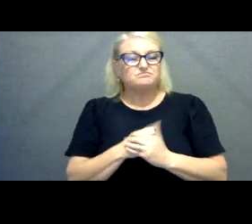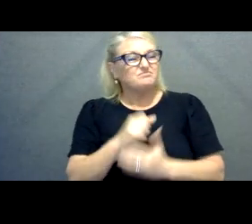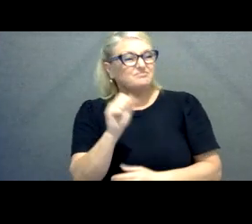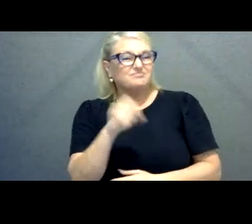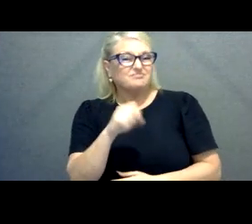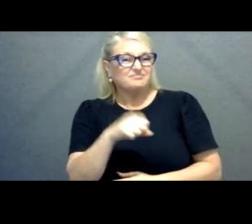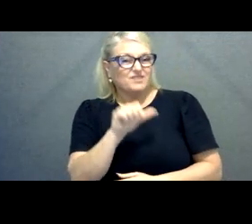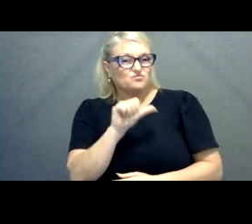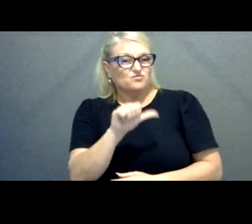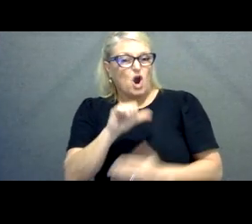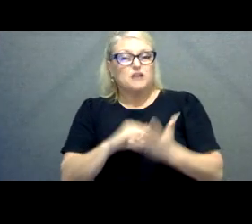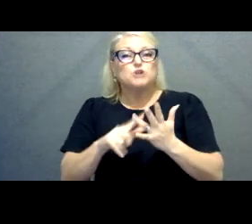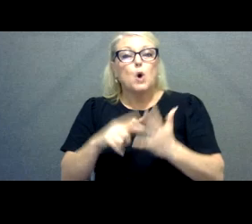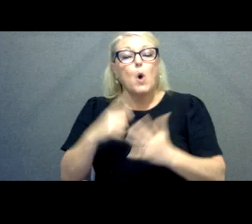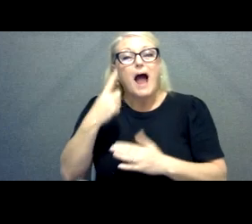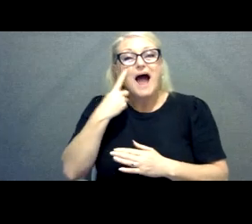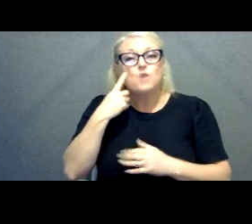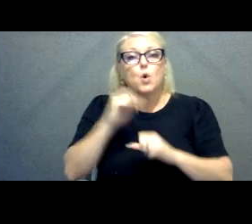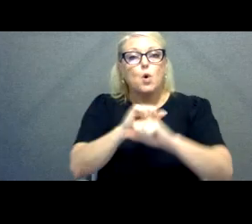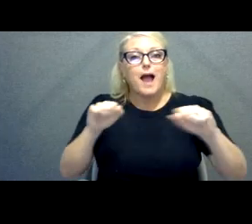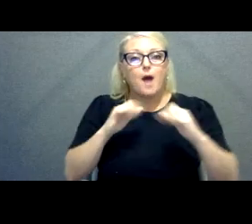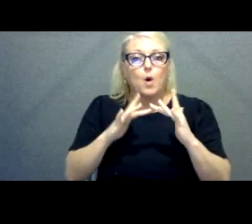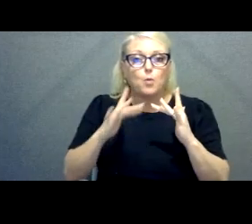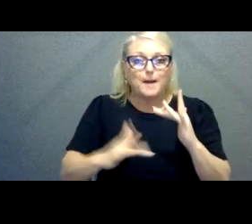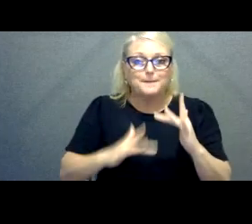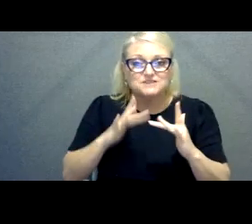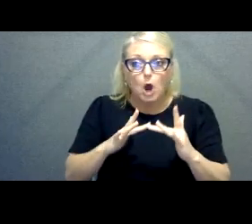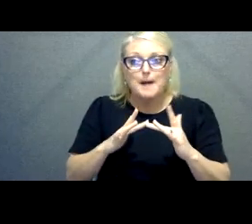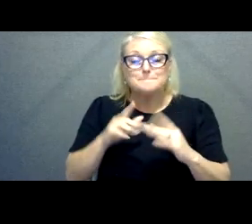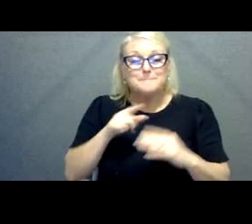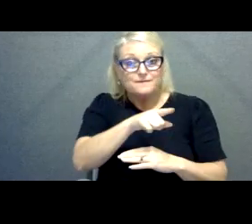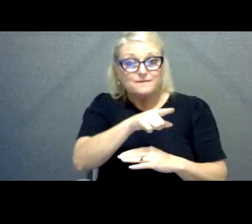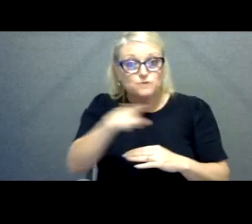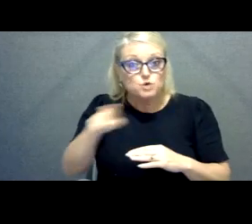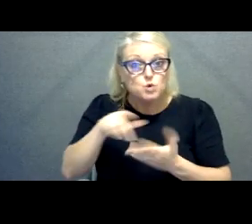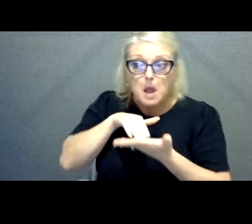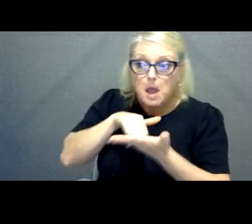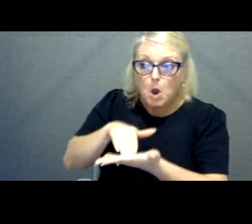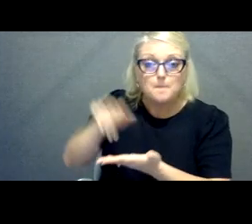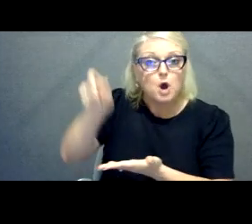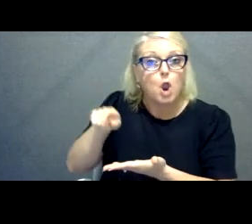assisting a client to complete an application for Aid that it is a matter that we would fund